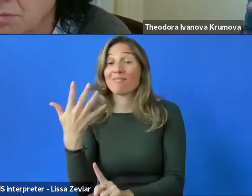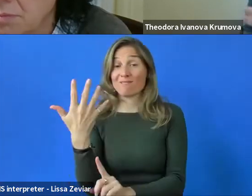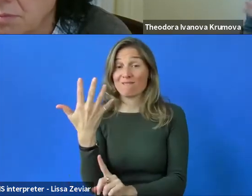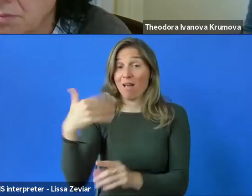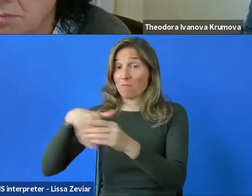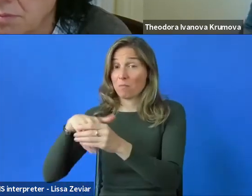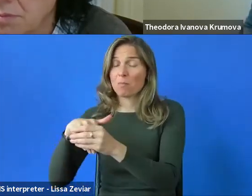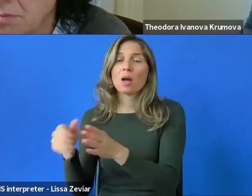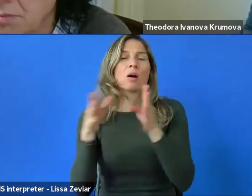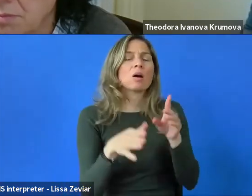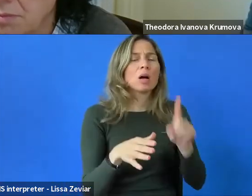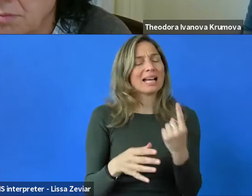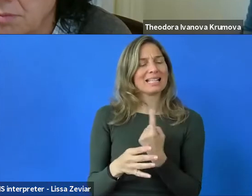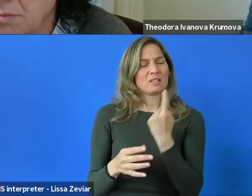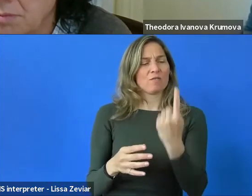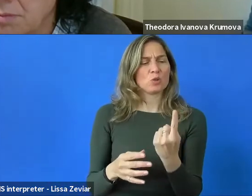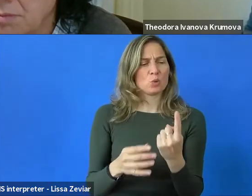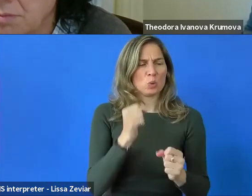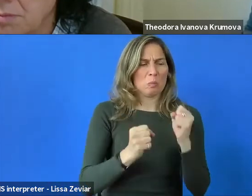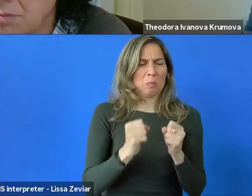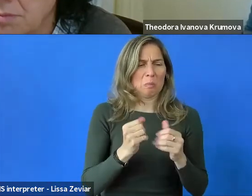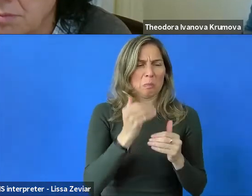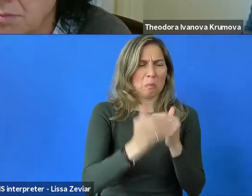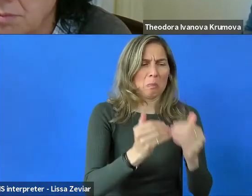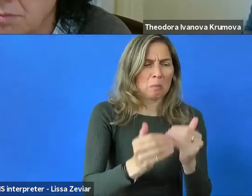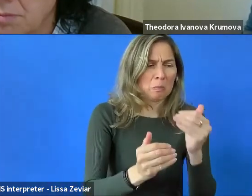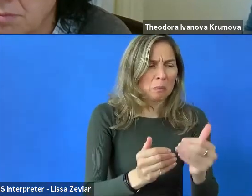and they respect equitable geographical representations.